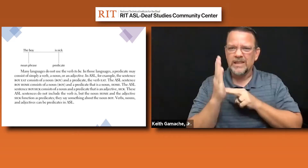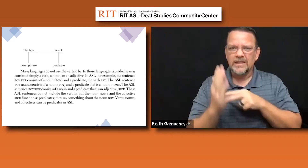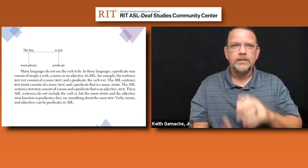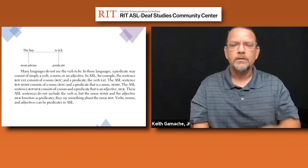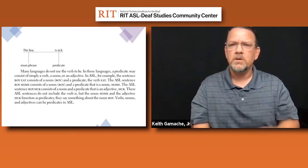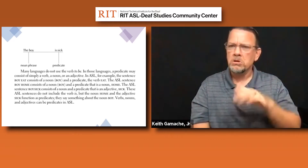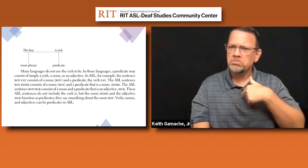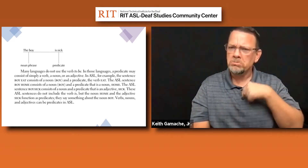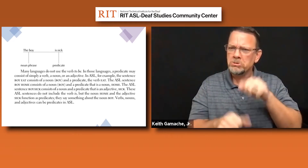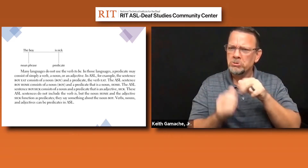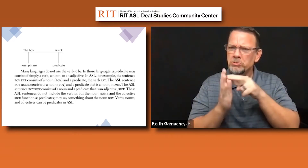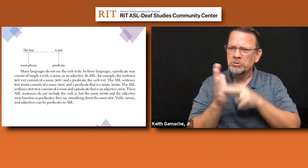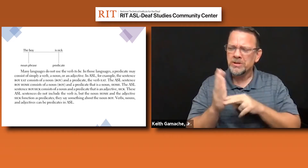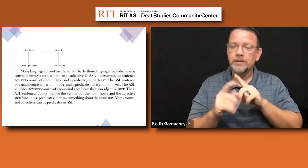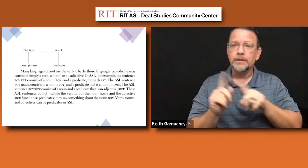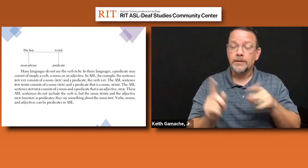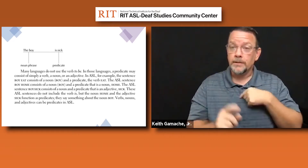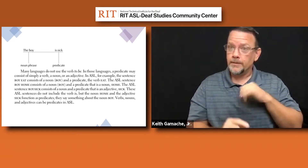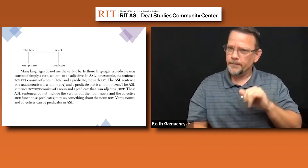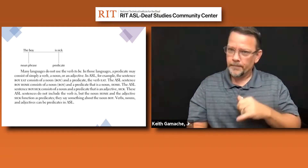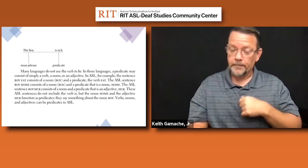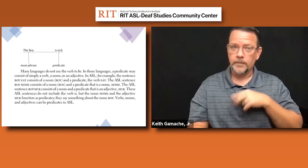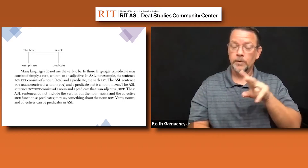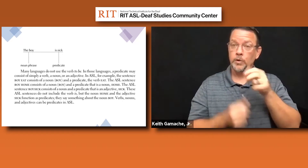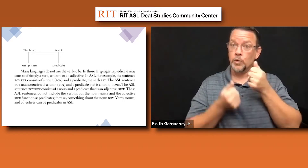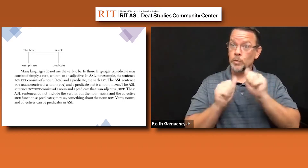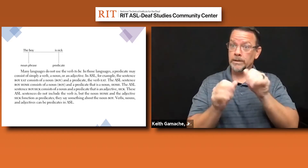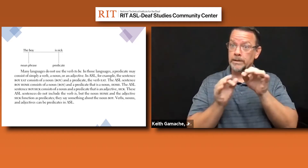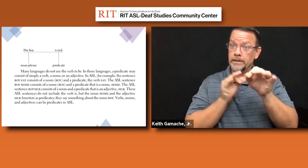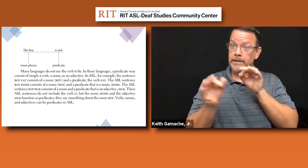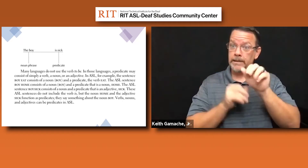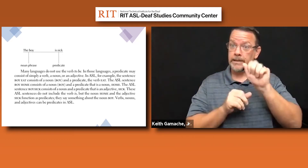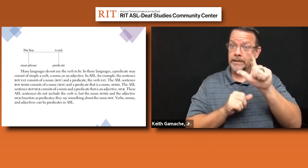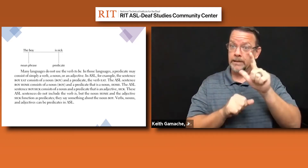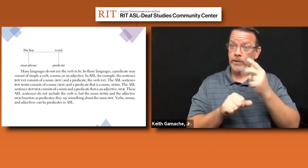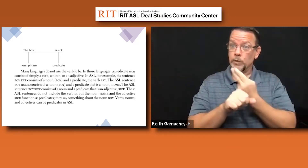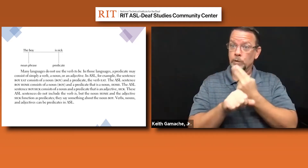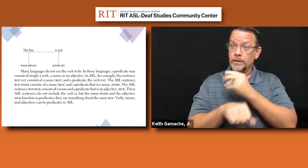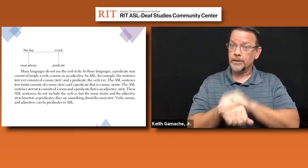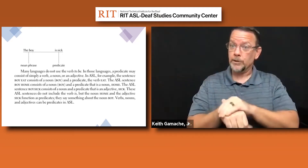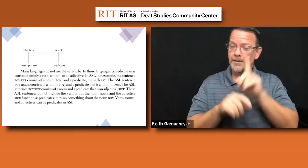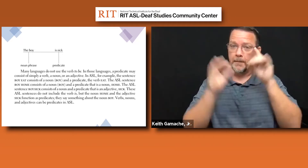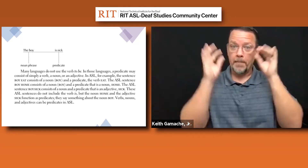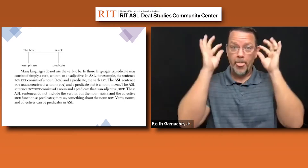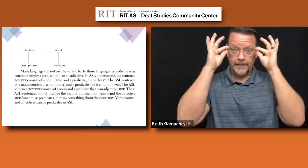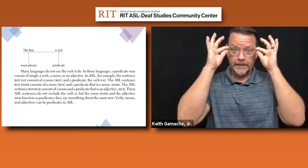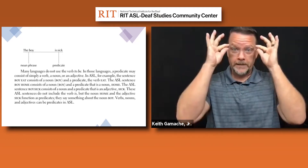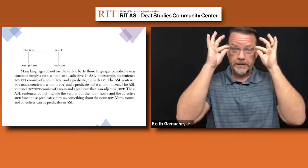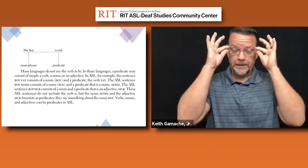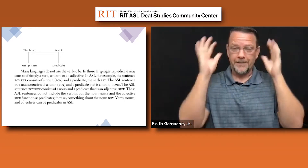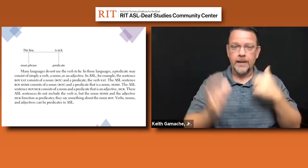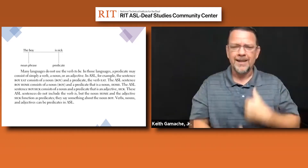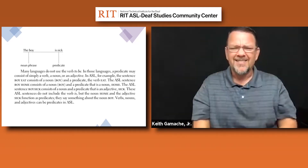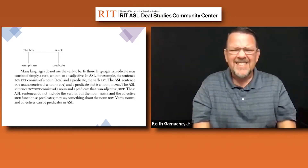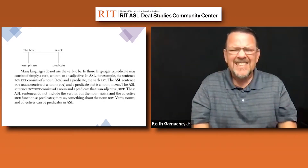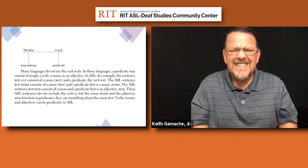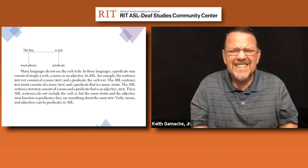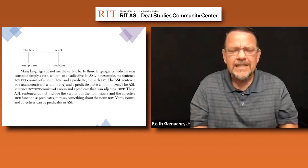it actually took me a couple passes to really understand and try to define ASL through the lens of using English,